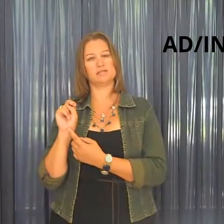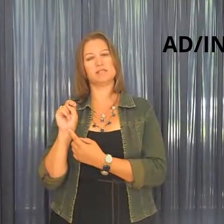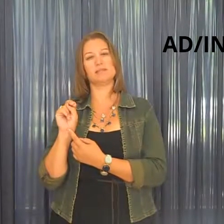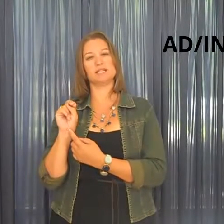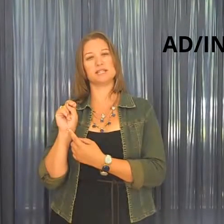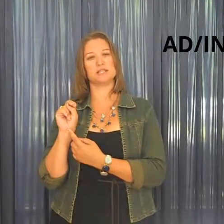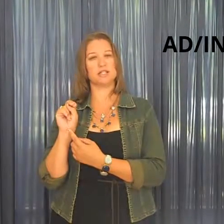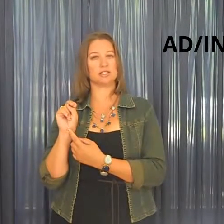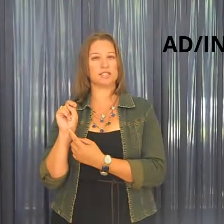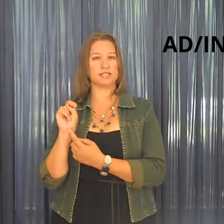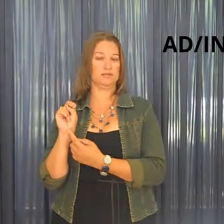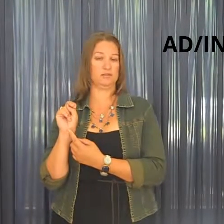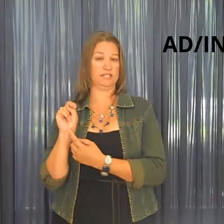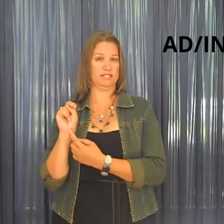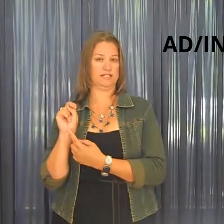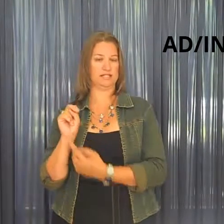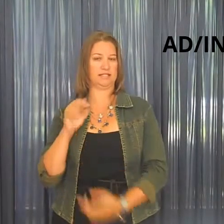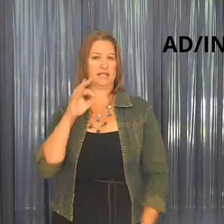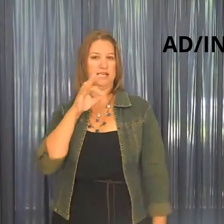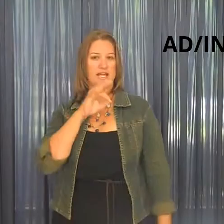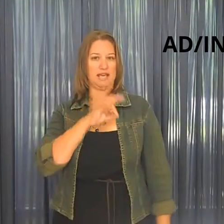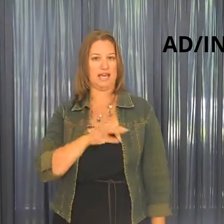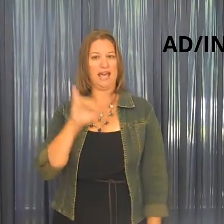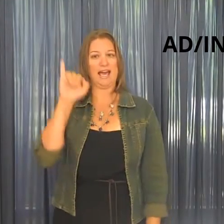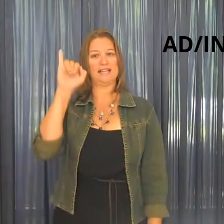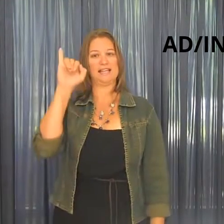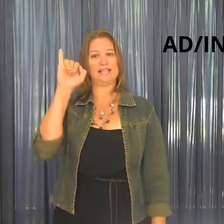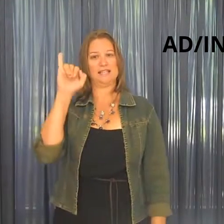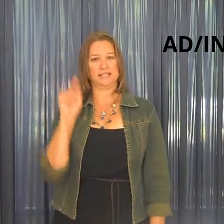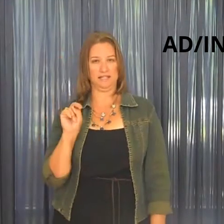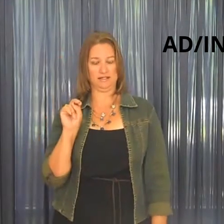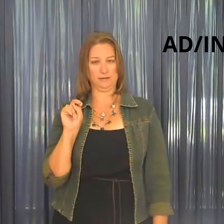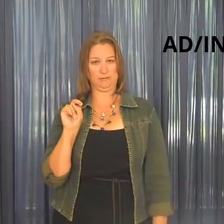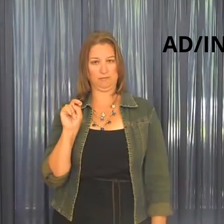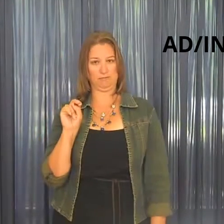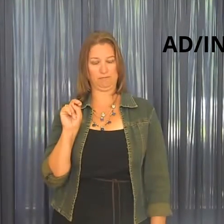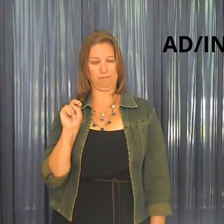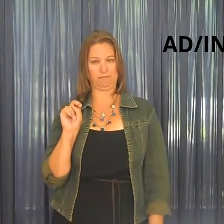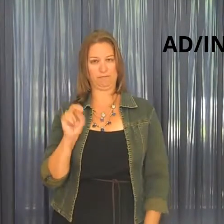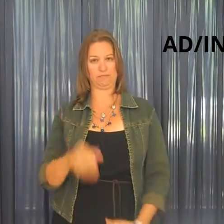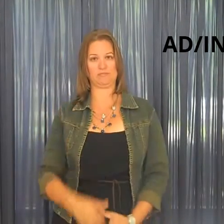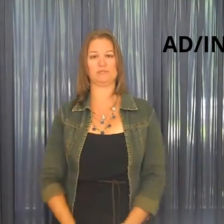clearer to see from a distance. "Ad. in".